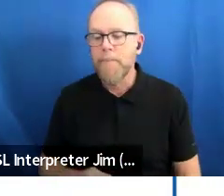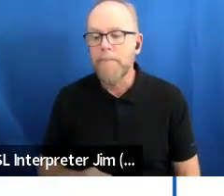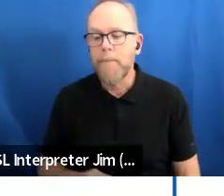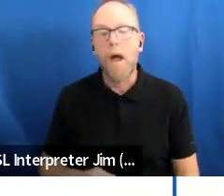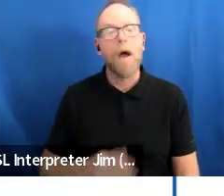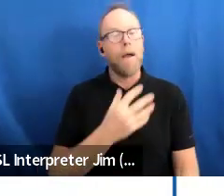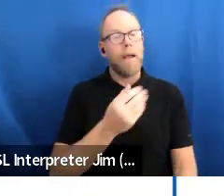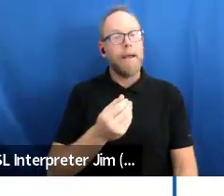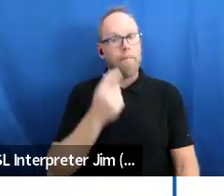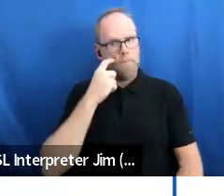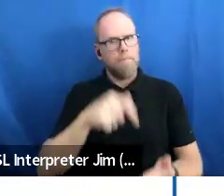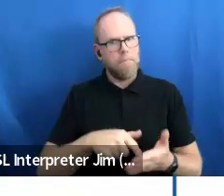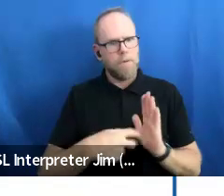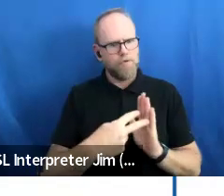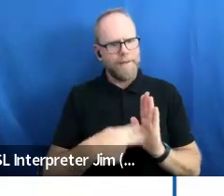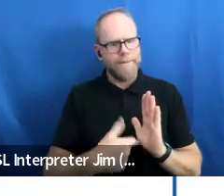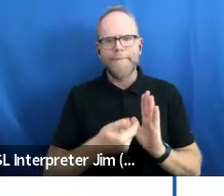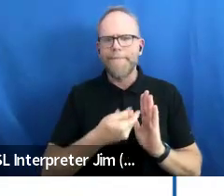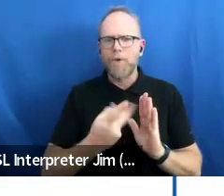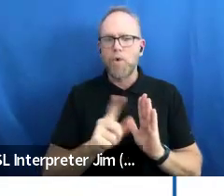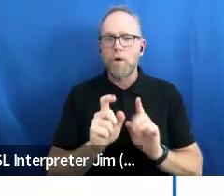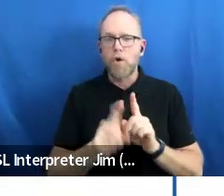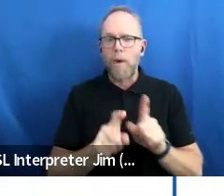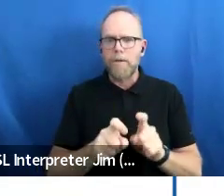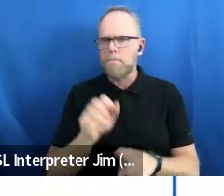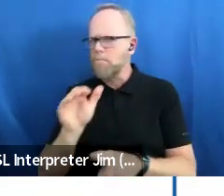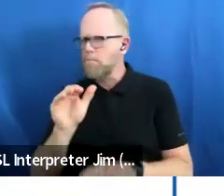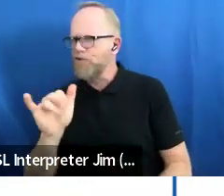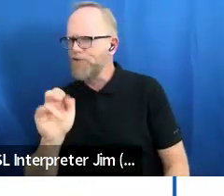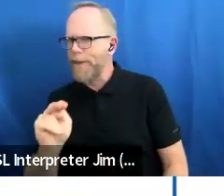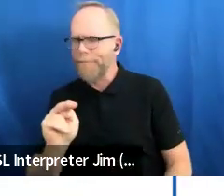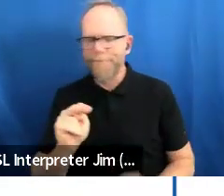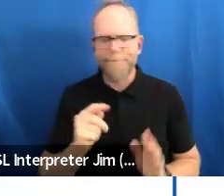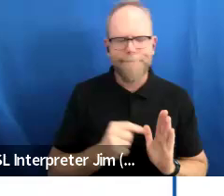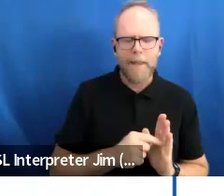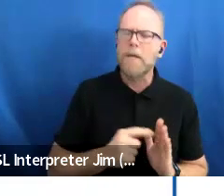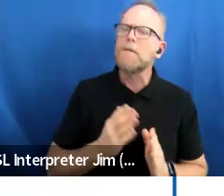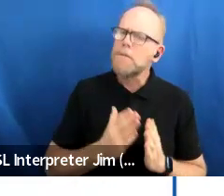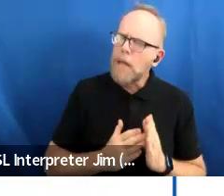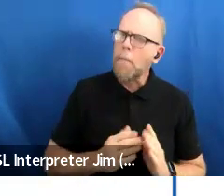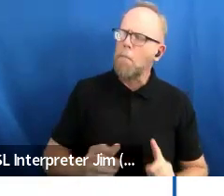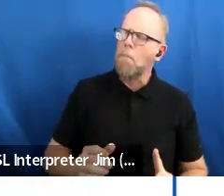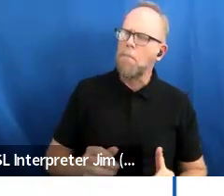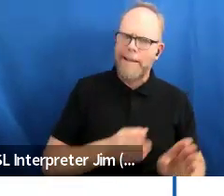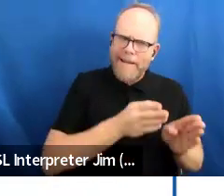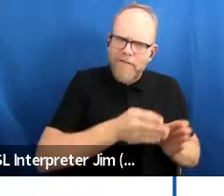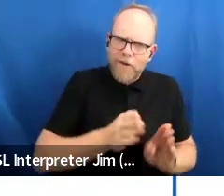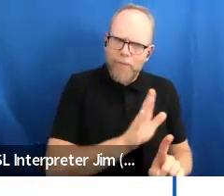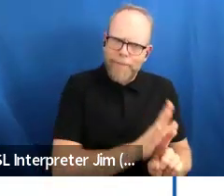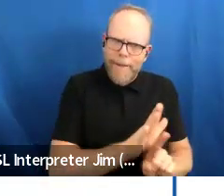of questions here, Jan, about more individual issues or specific questions about the ADA,